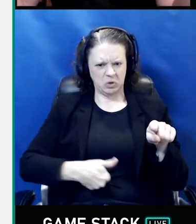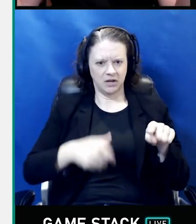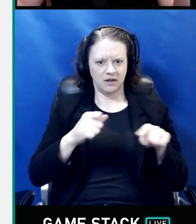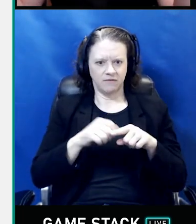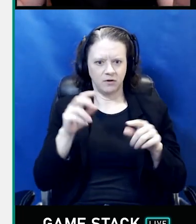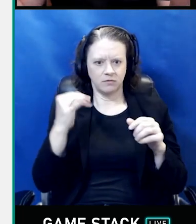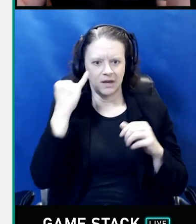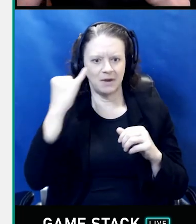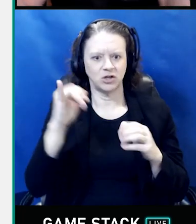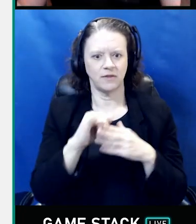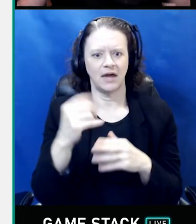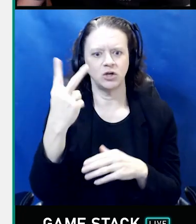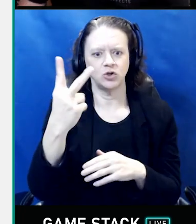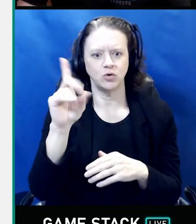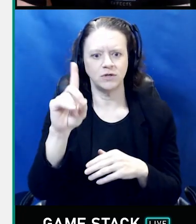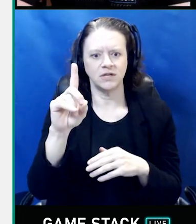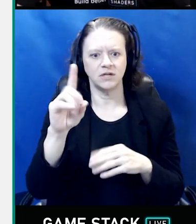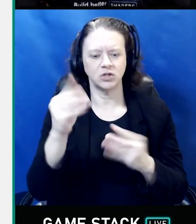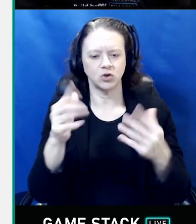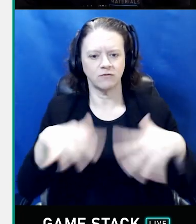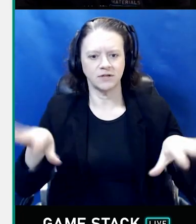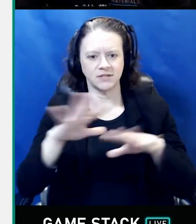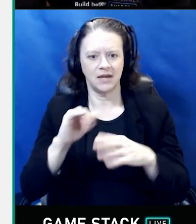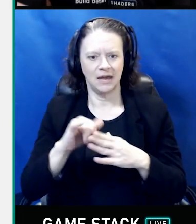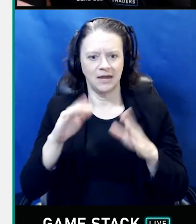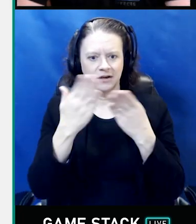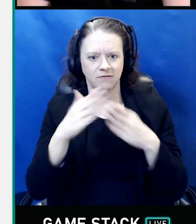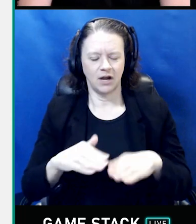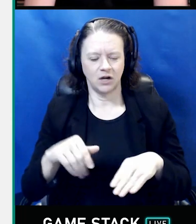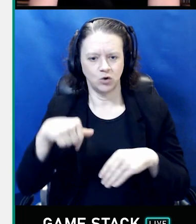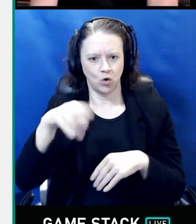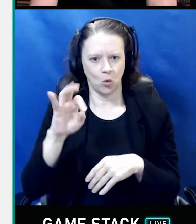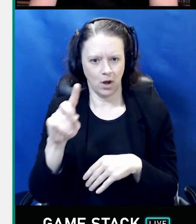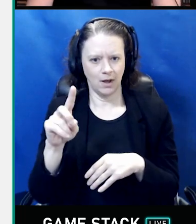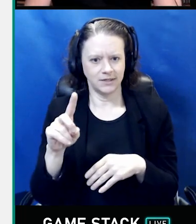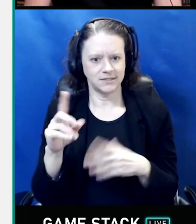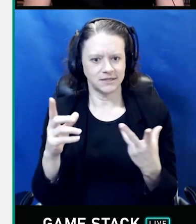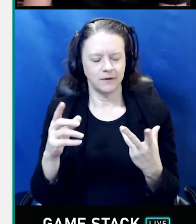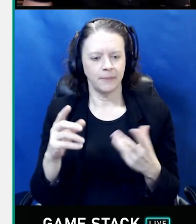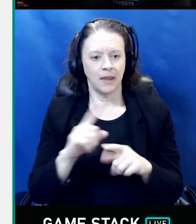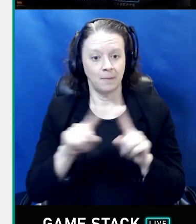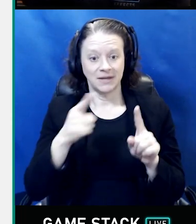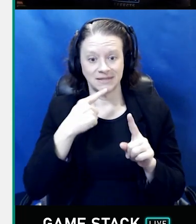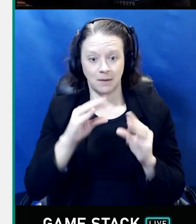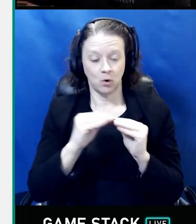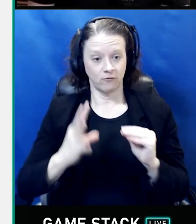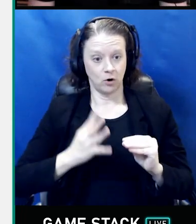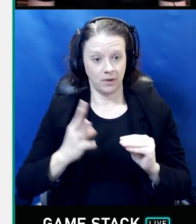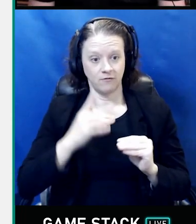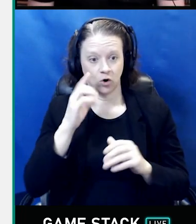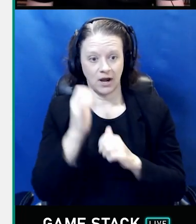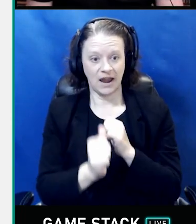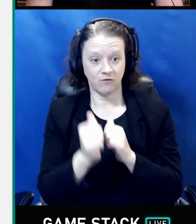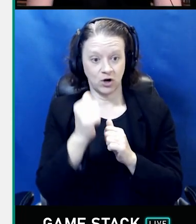a 2D surface and dividing it up into quads as you would expect, but said a little more formally for every X and Y within